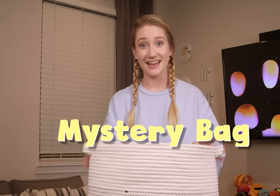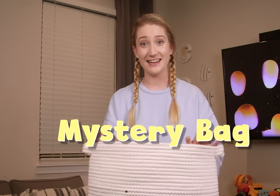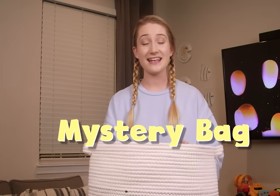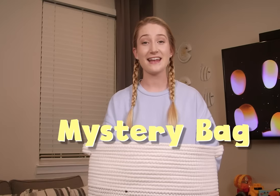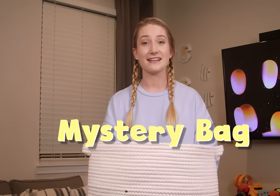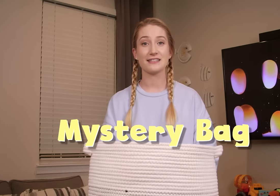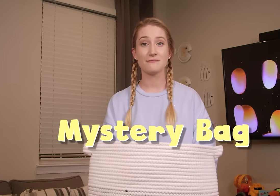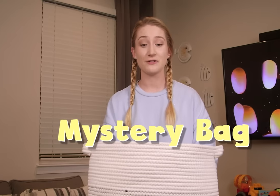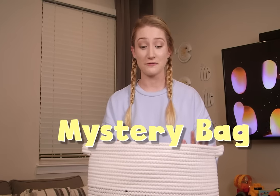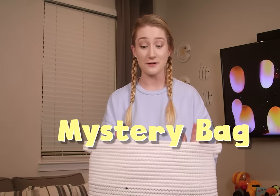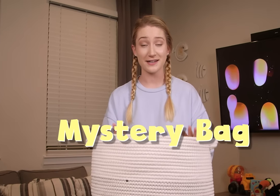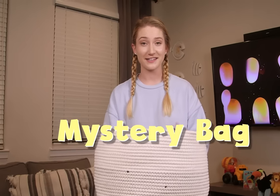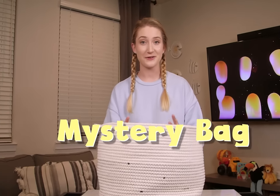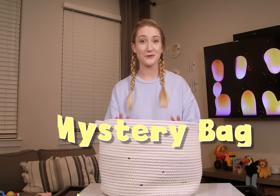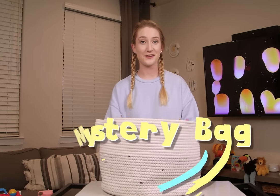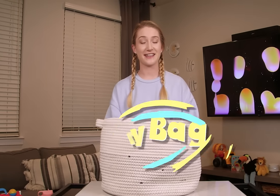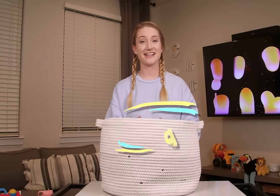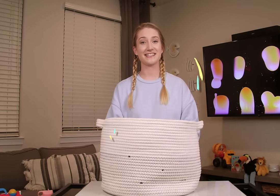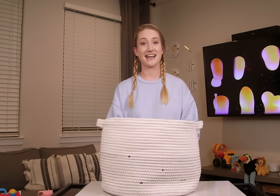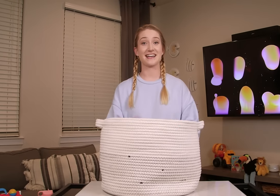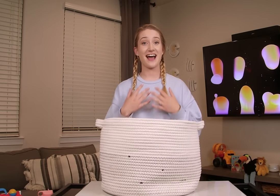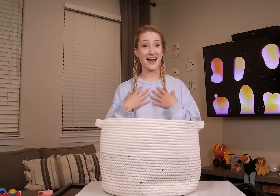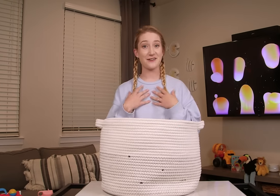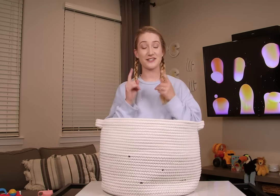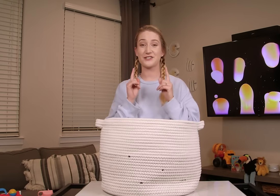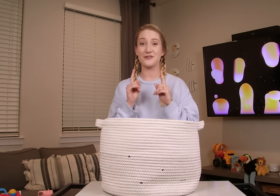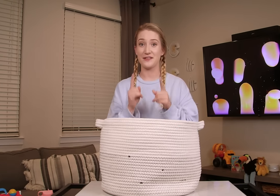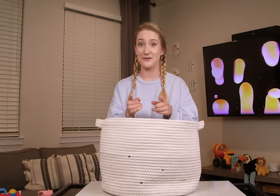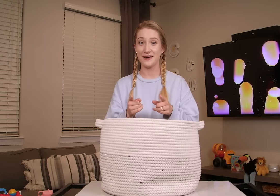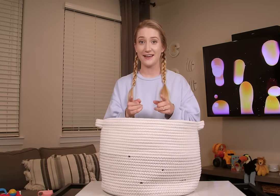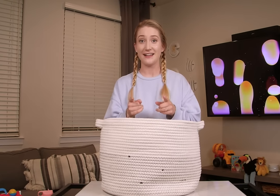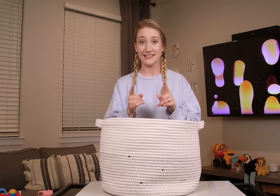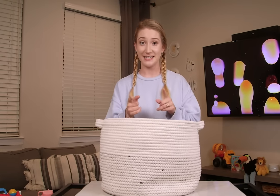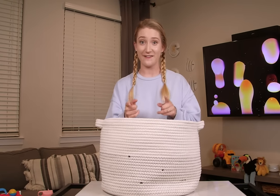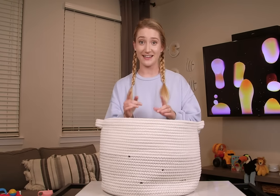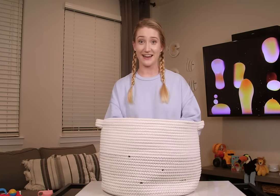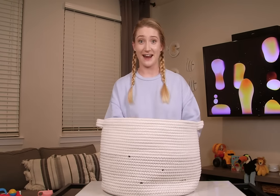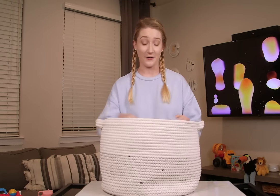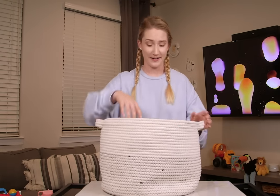And it has something really cool on the inside that I want to show you. Let's see if I can get it out.